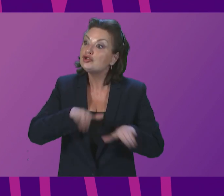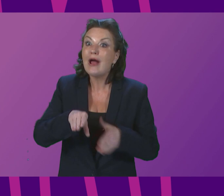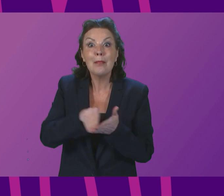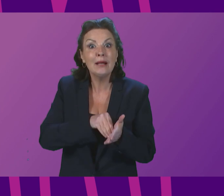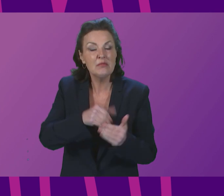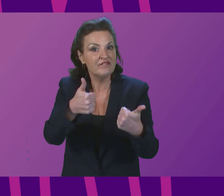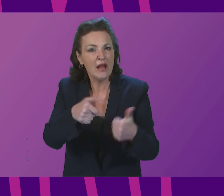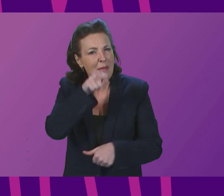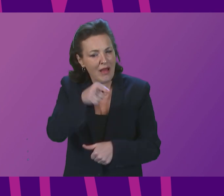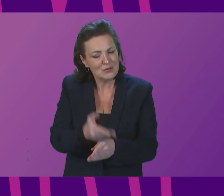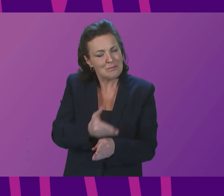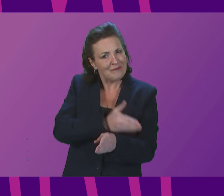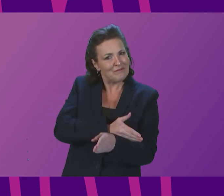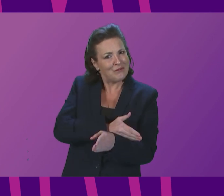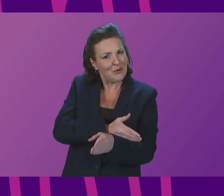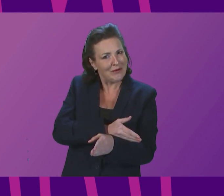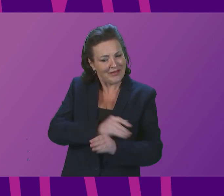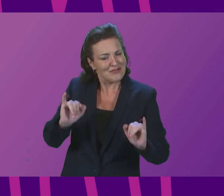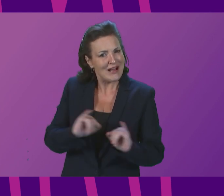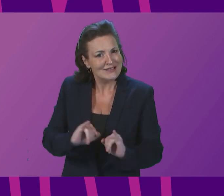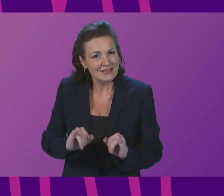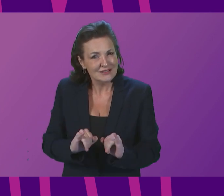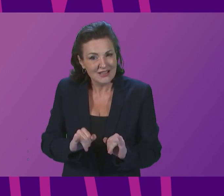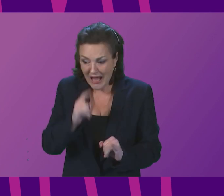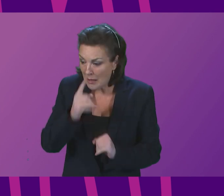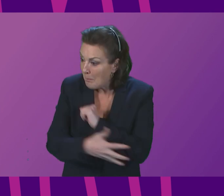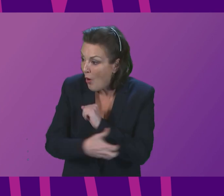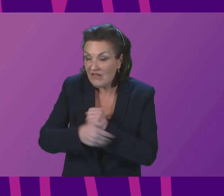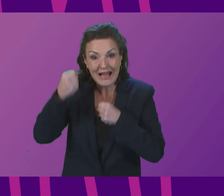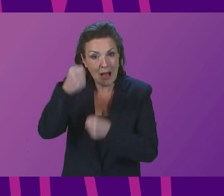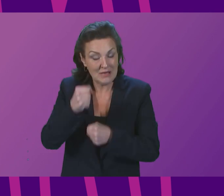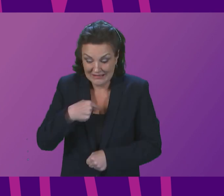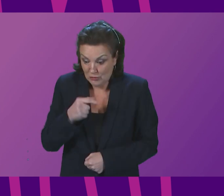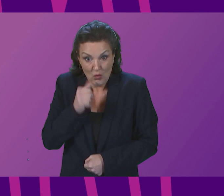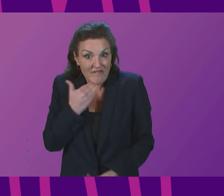More than 270,000 children will not benefit from it, and poverty campaigners say that it needs to go further.